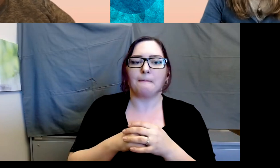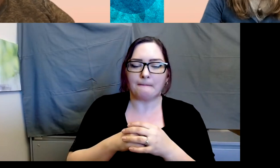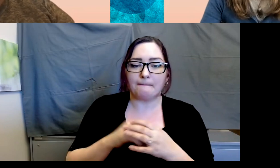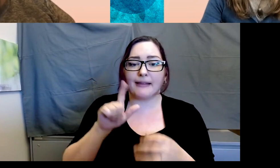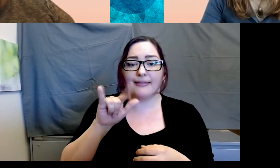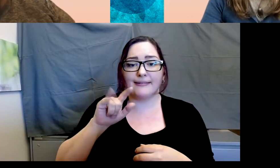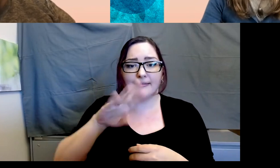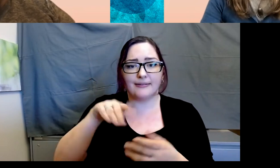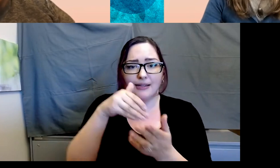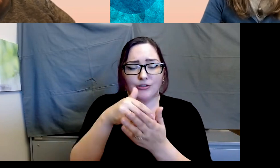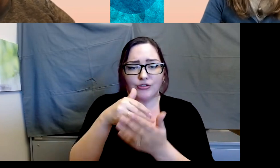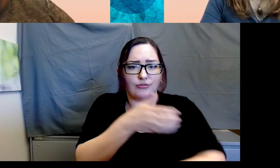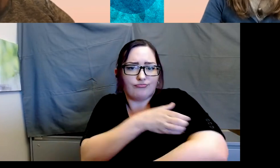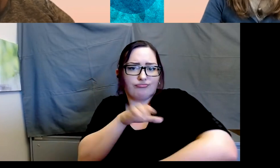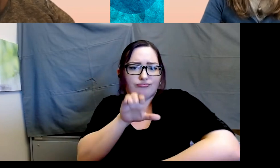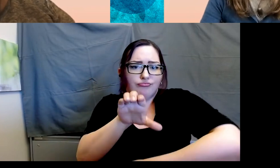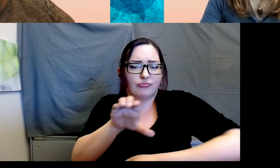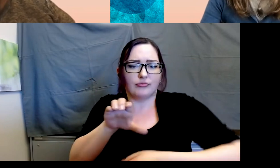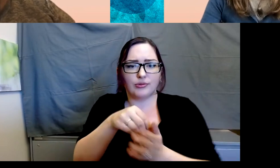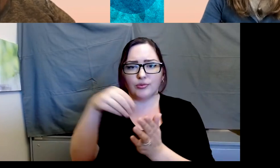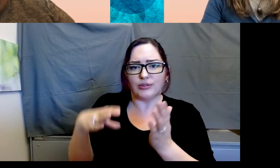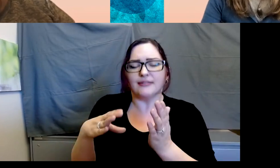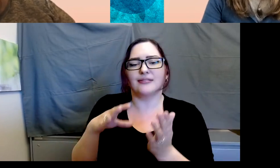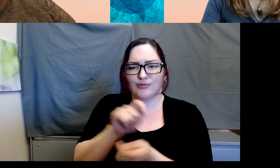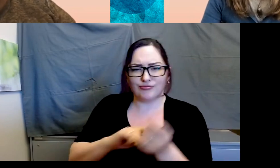to advocate for a just and equitable world."